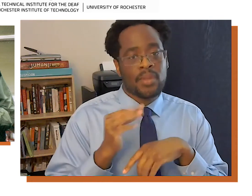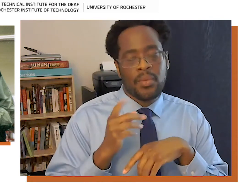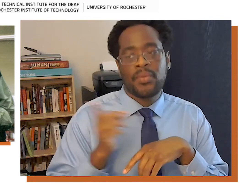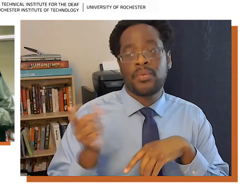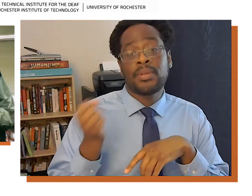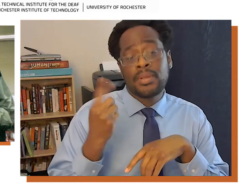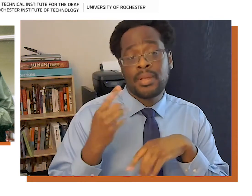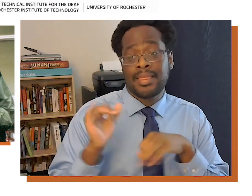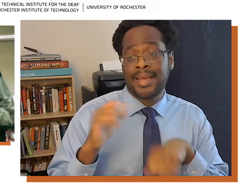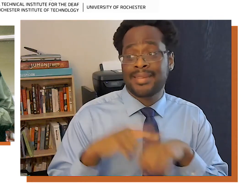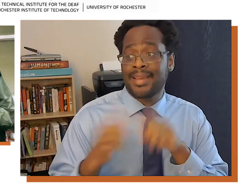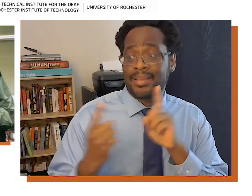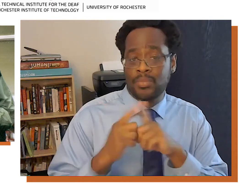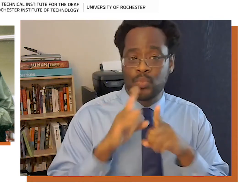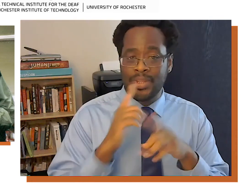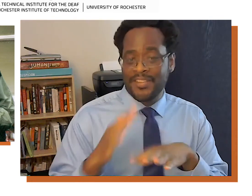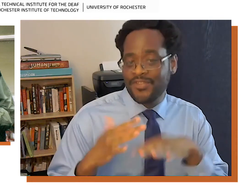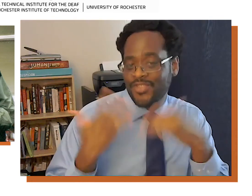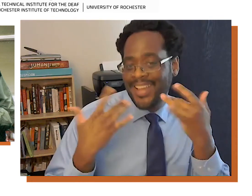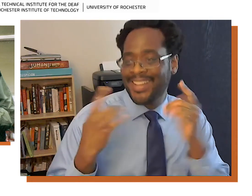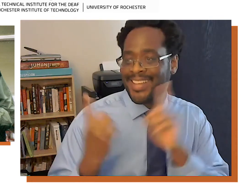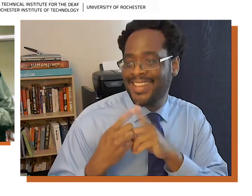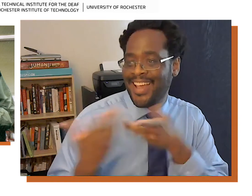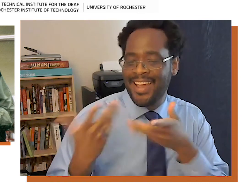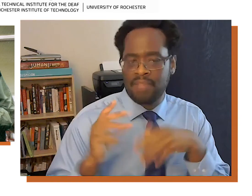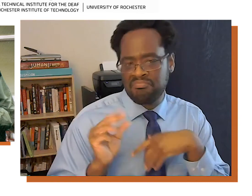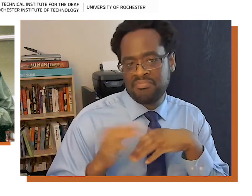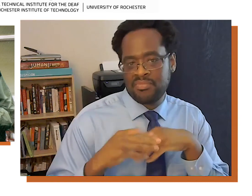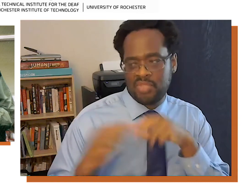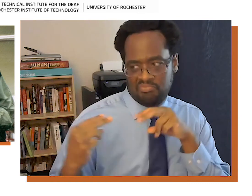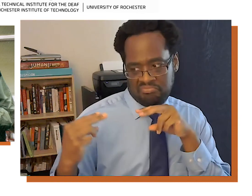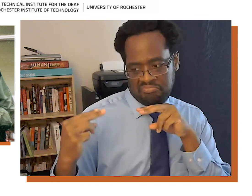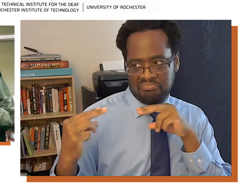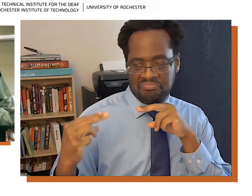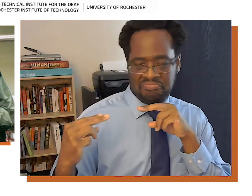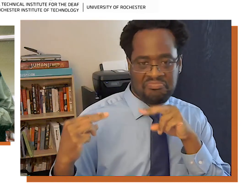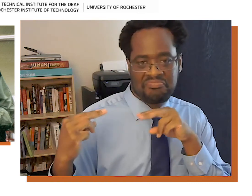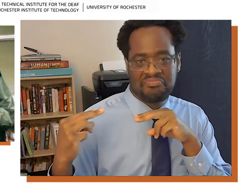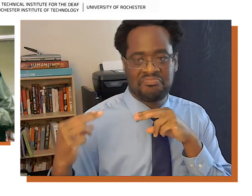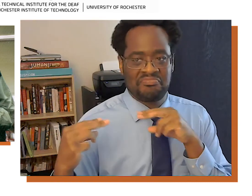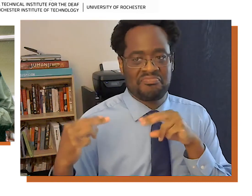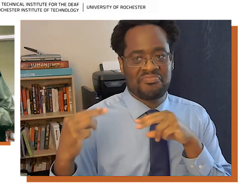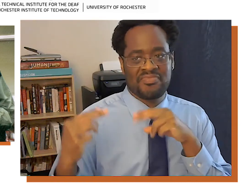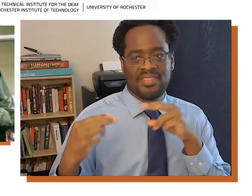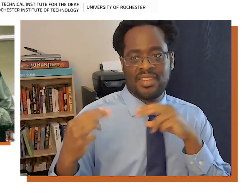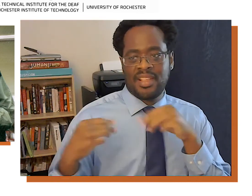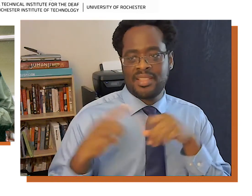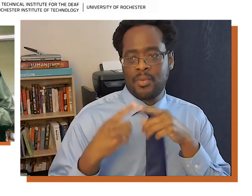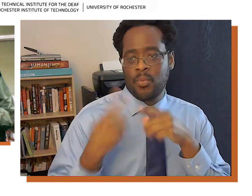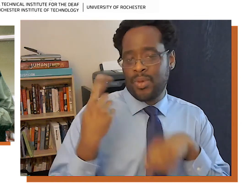and, really, we weren't friendly with each other at that time. We kind of did a stare-down, had a little fight,